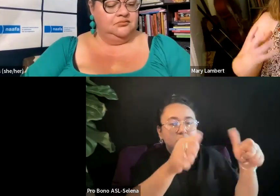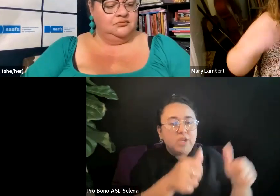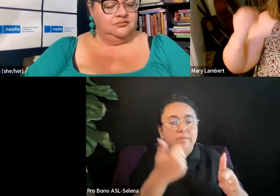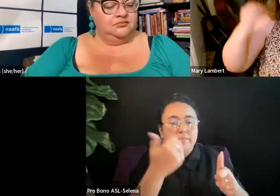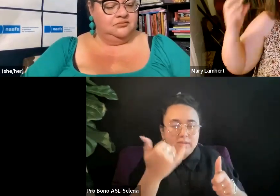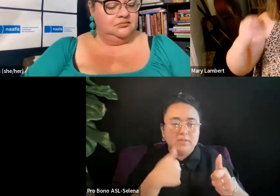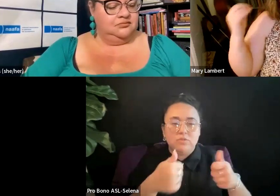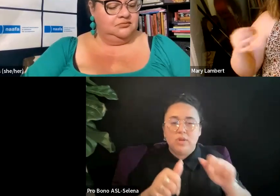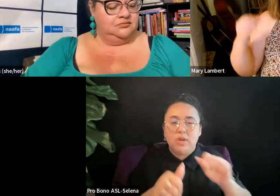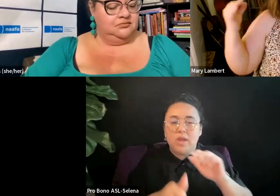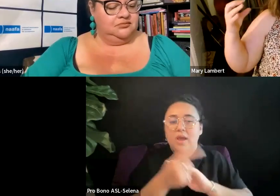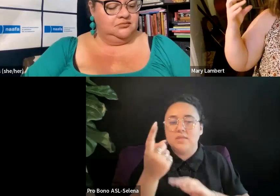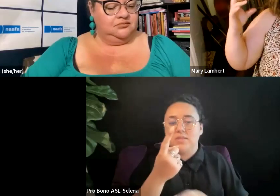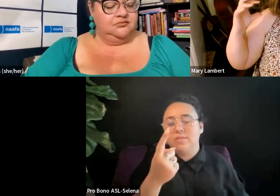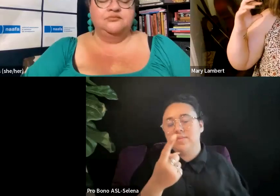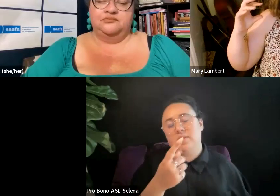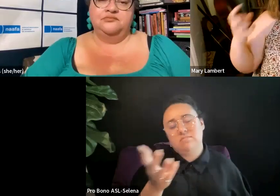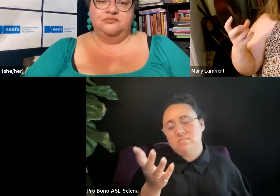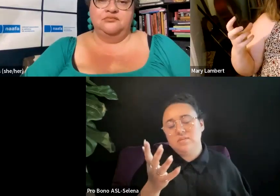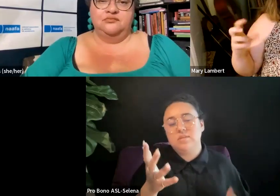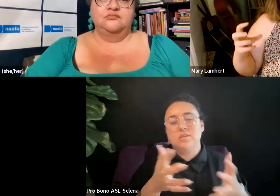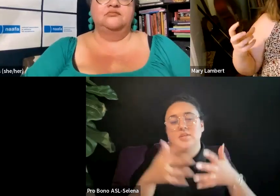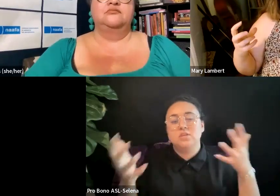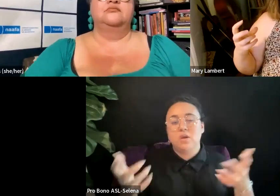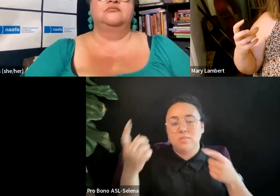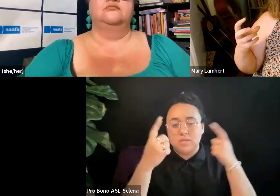I mean, there's there's just so much to to think about constantly.